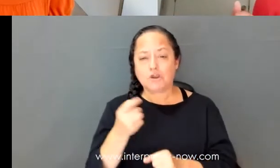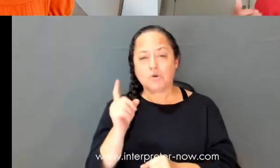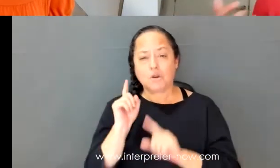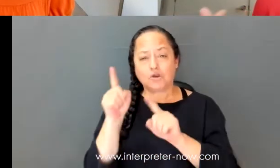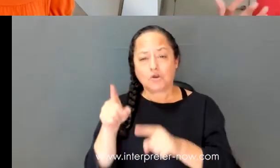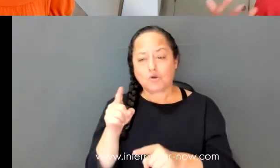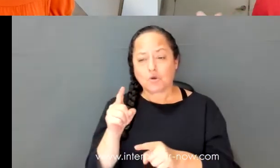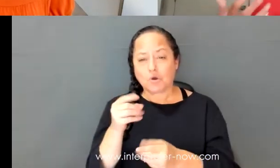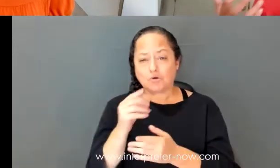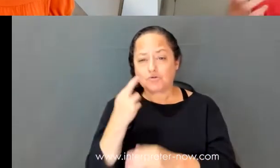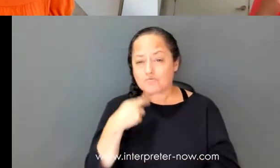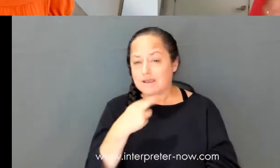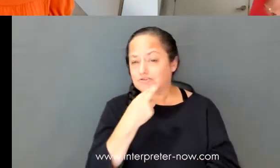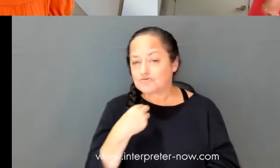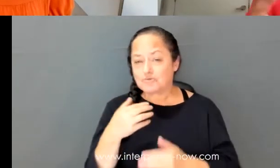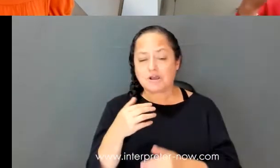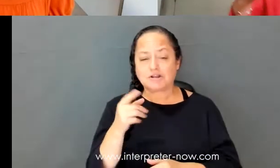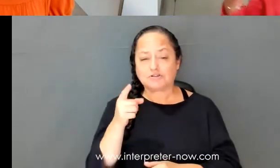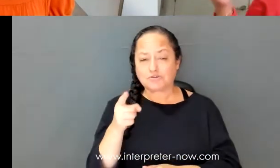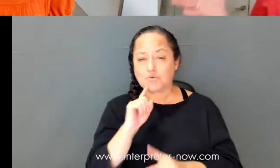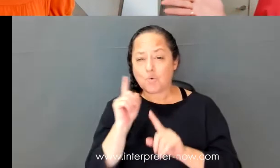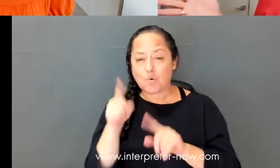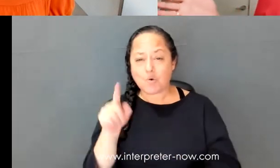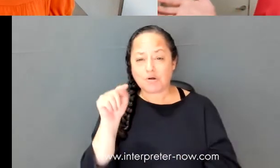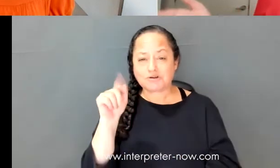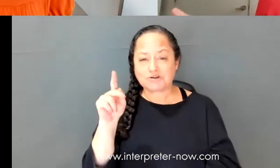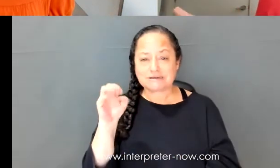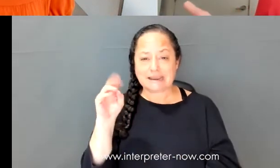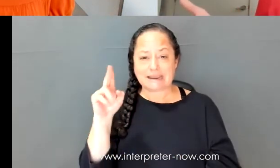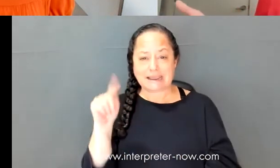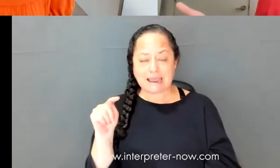from or whatever it is, where you order takeout from.